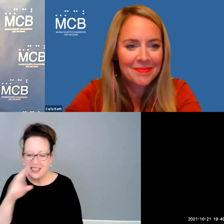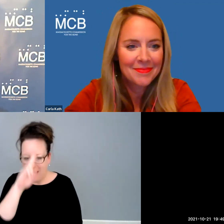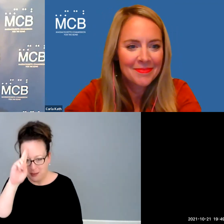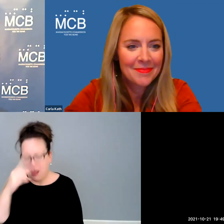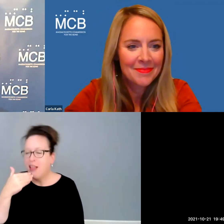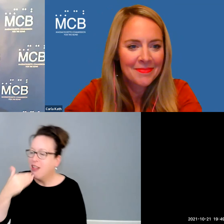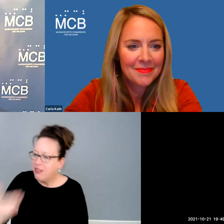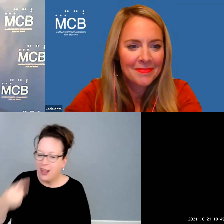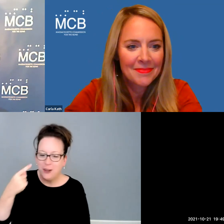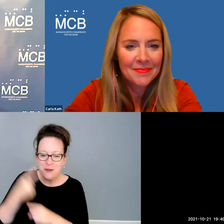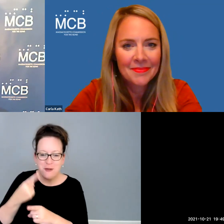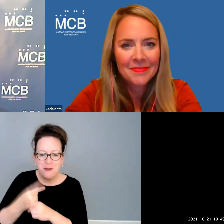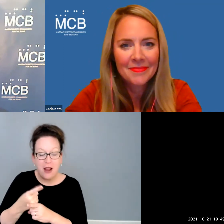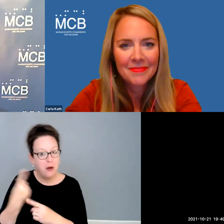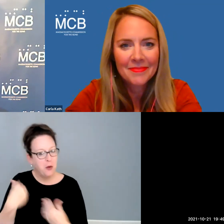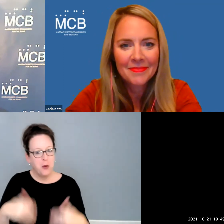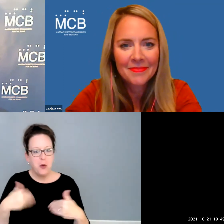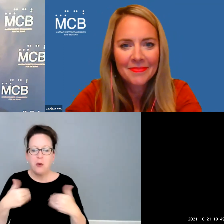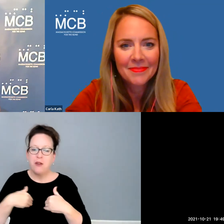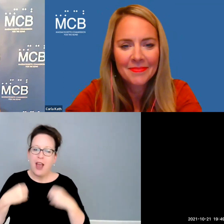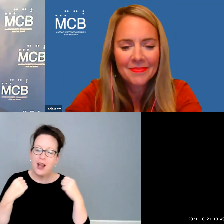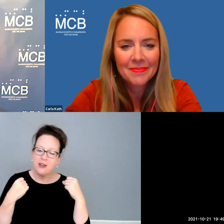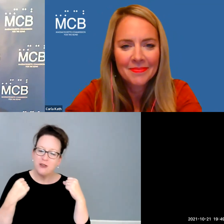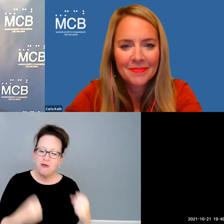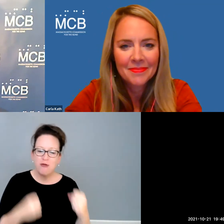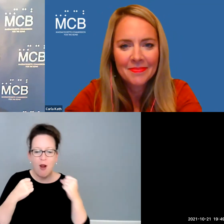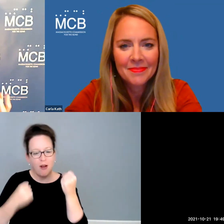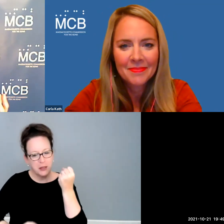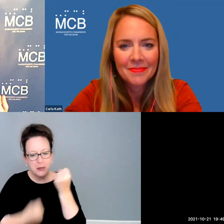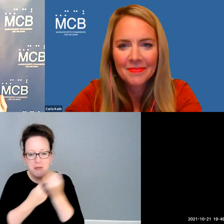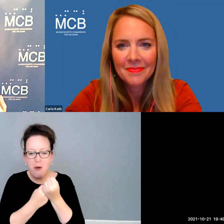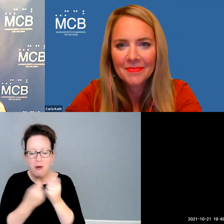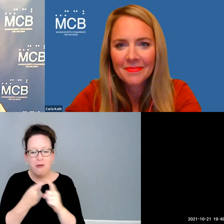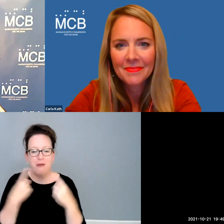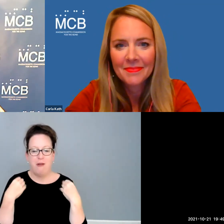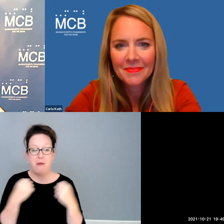So, we've we've had a strong showing in health care. ..... but we've had strong showings